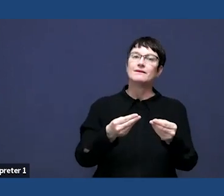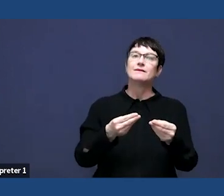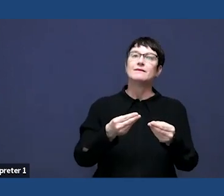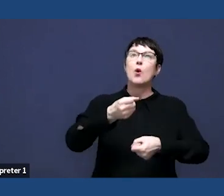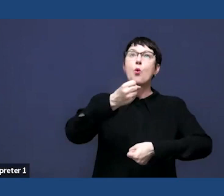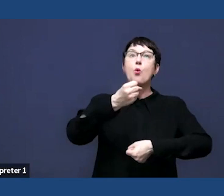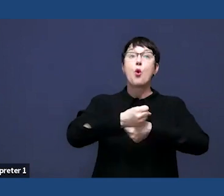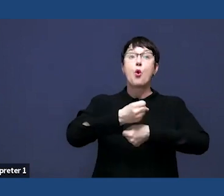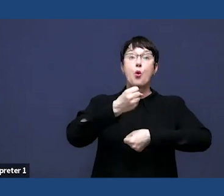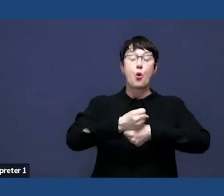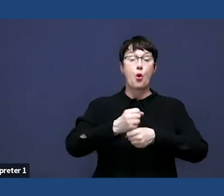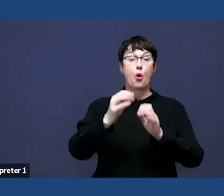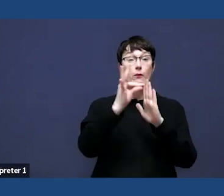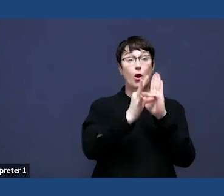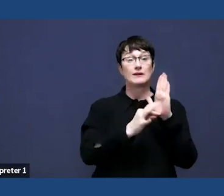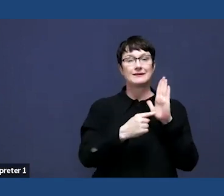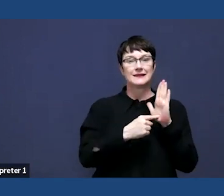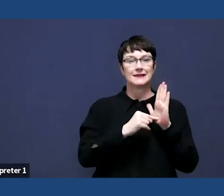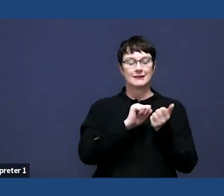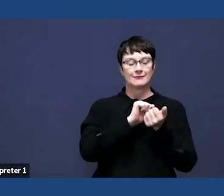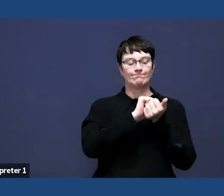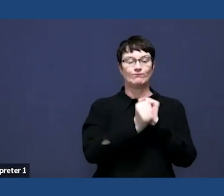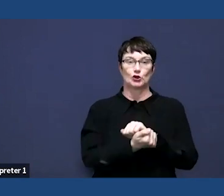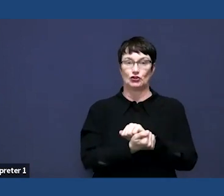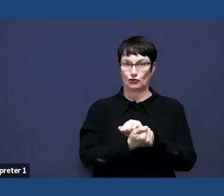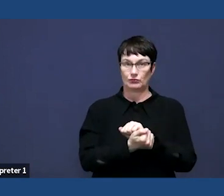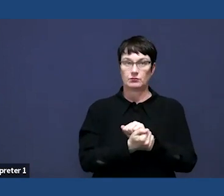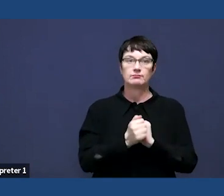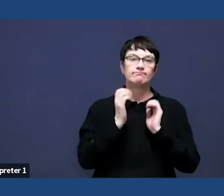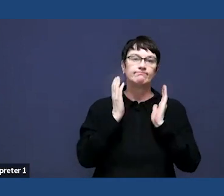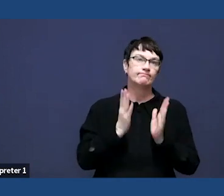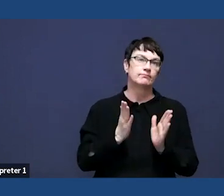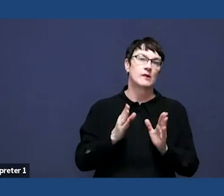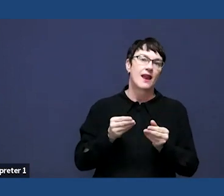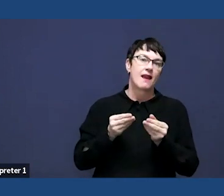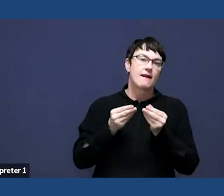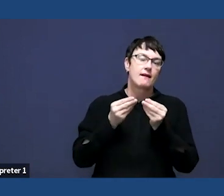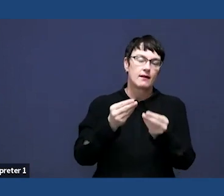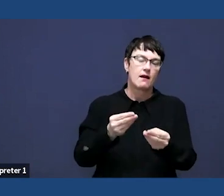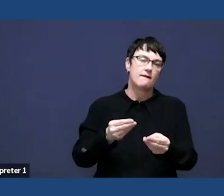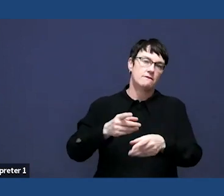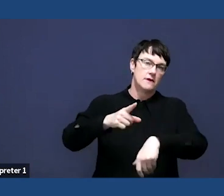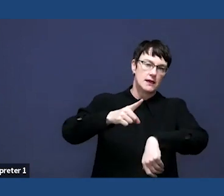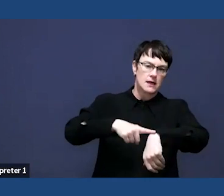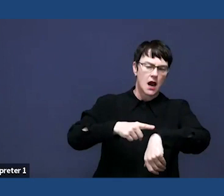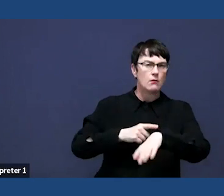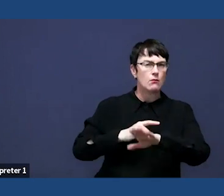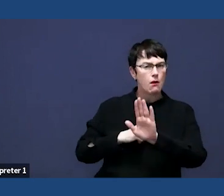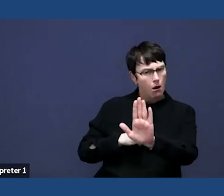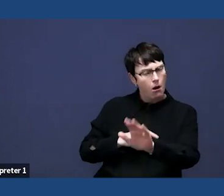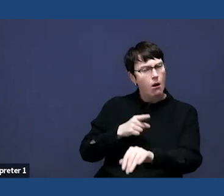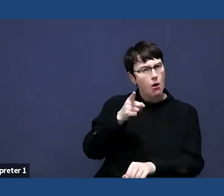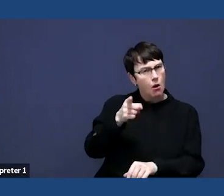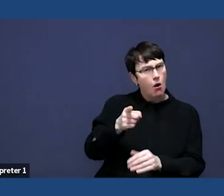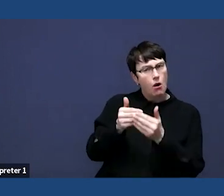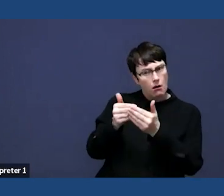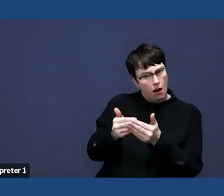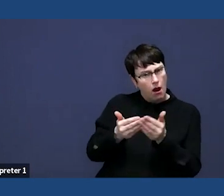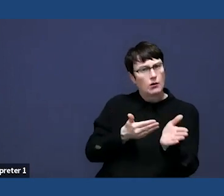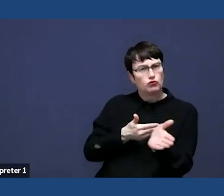That means hours, that means being able to take family care leave if needed for a sick